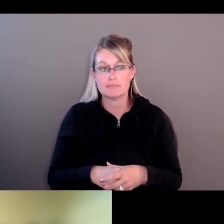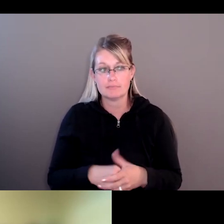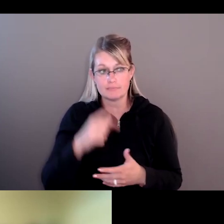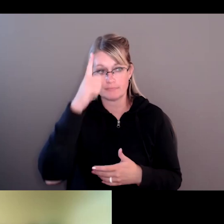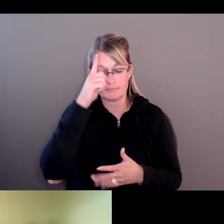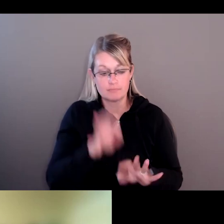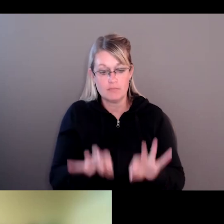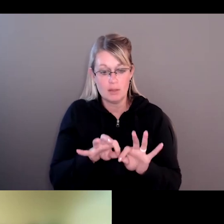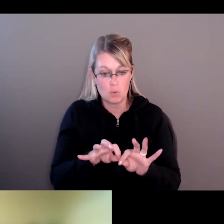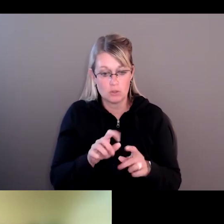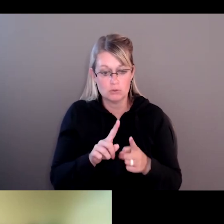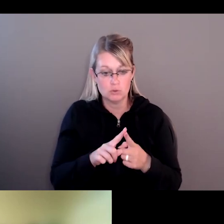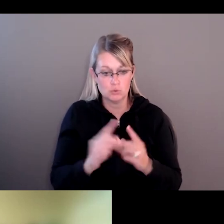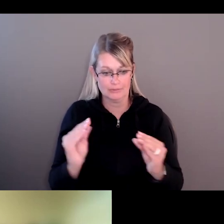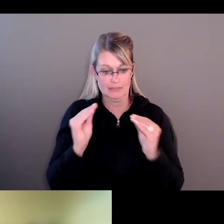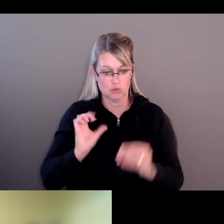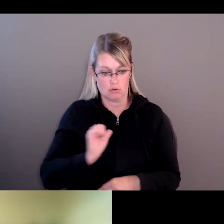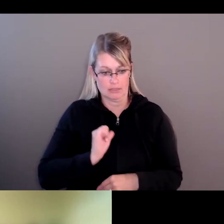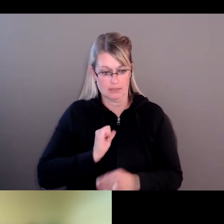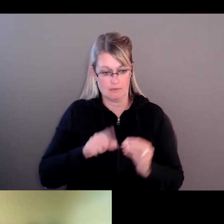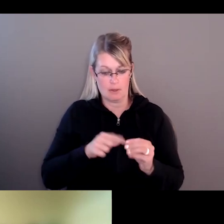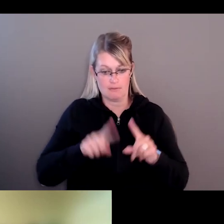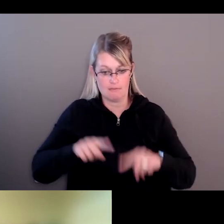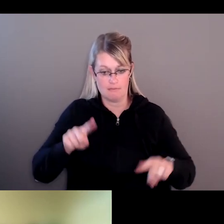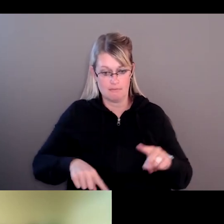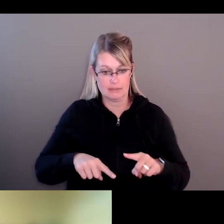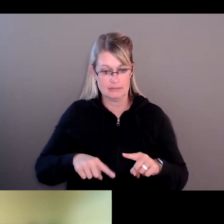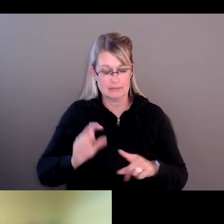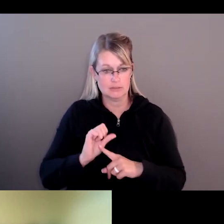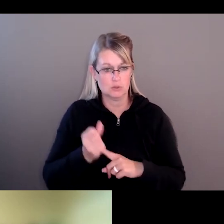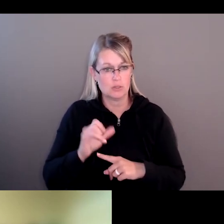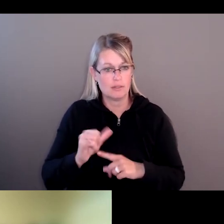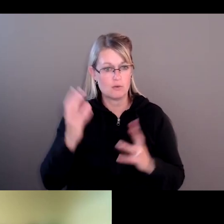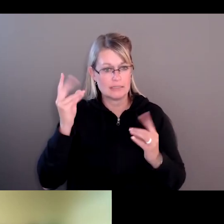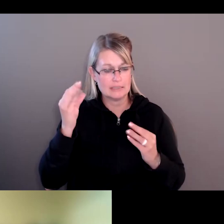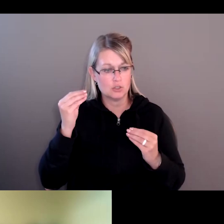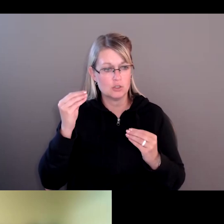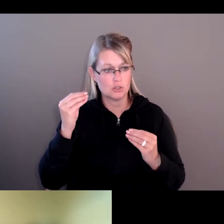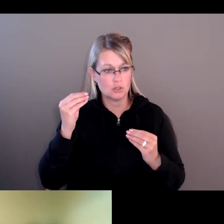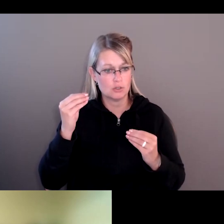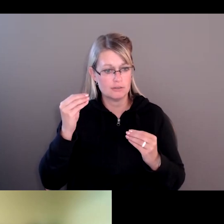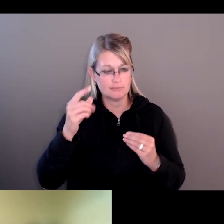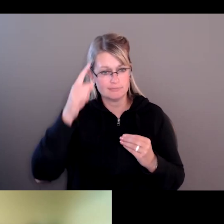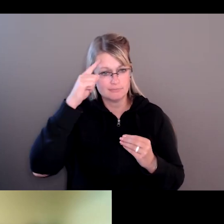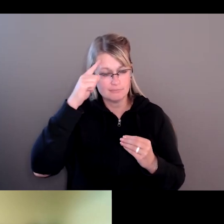to educate ourselves about the various conditions that are considered cognitive impairments, whether